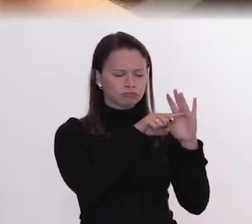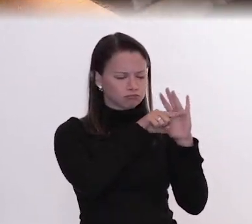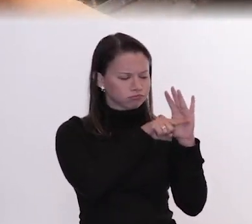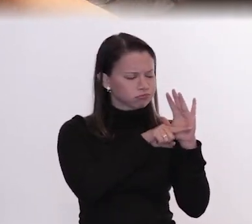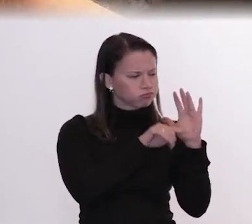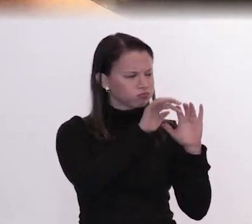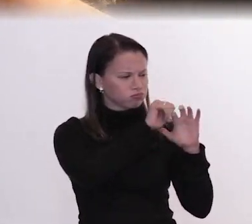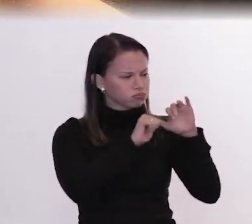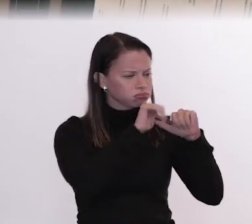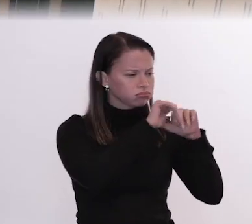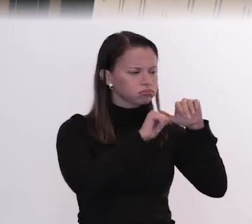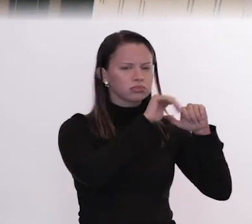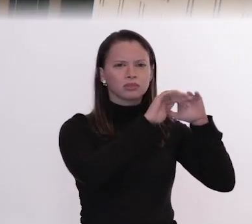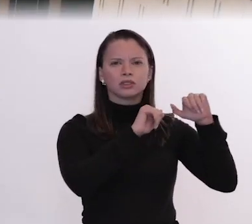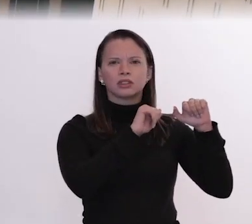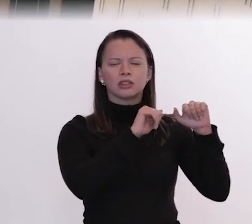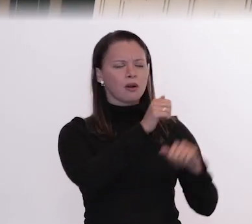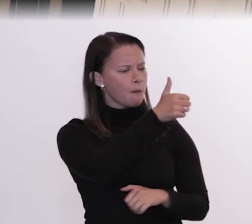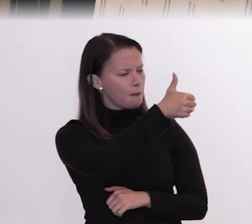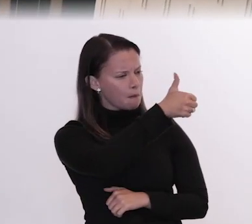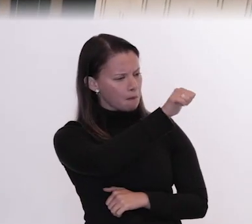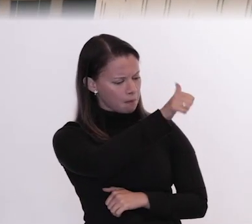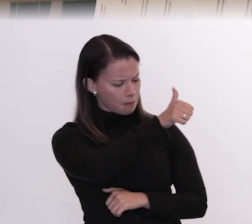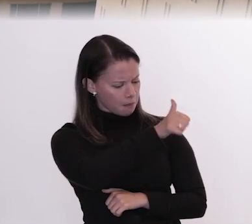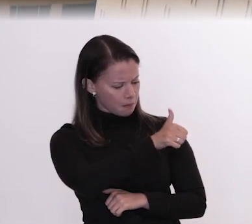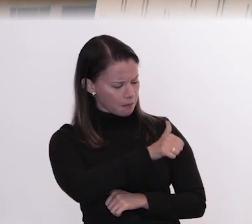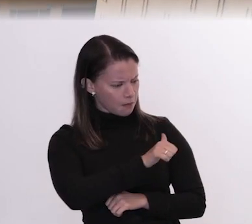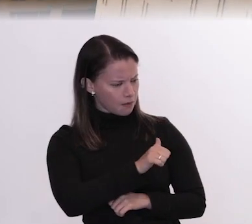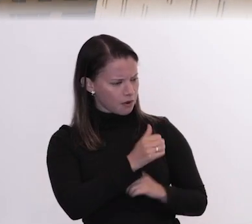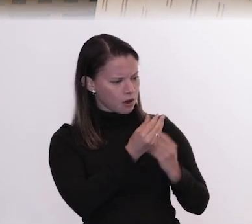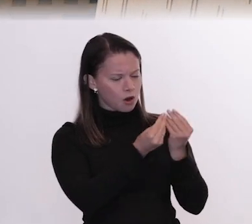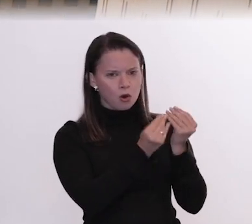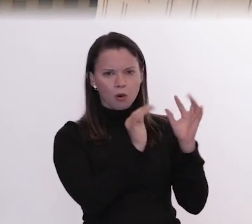to make an anamnesis out of the material retained from where you have plunged your hand.